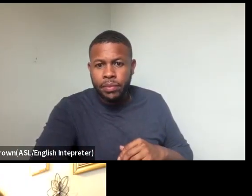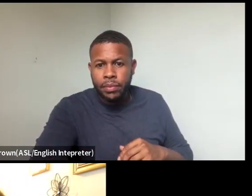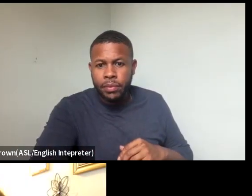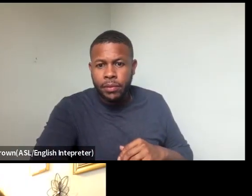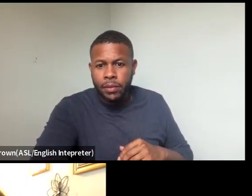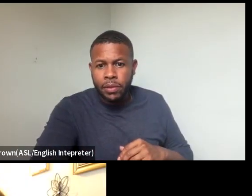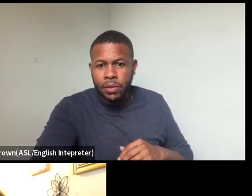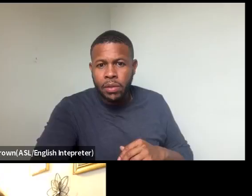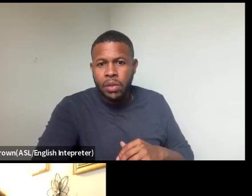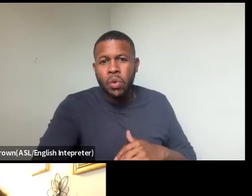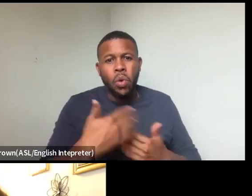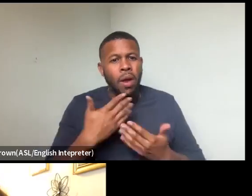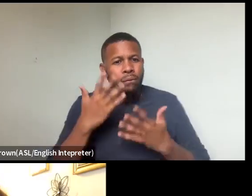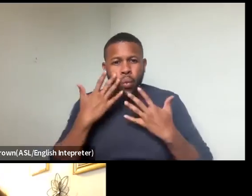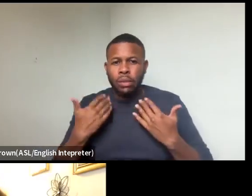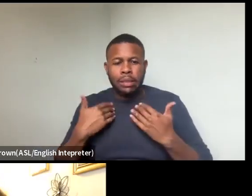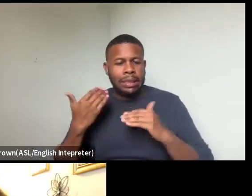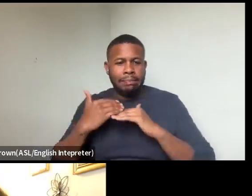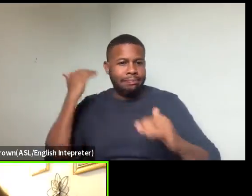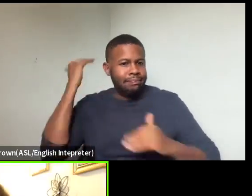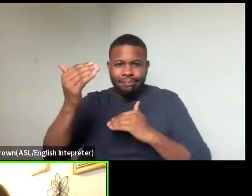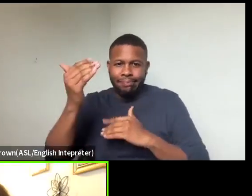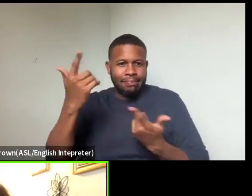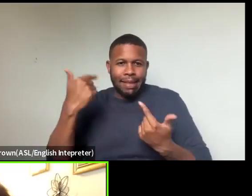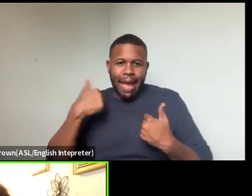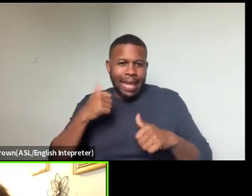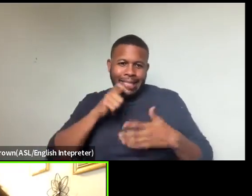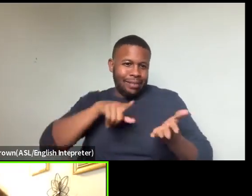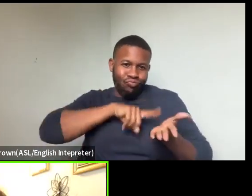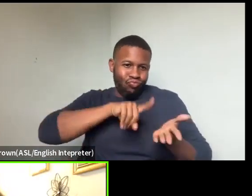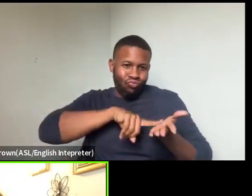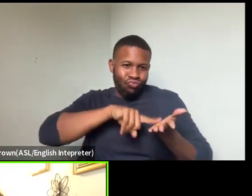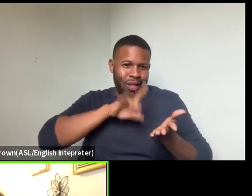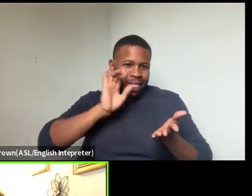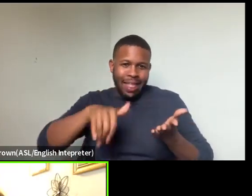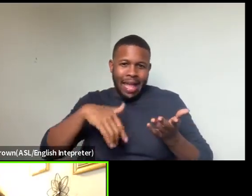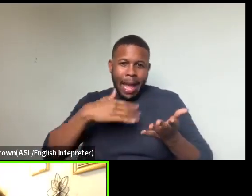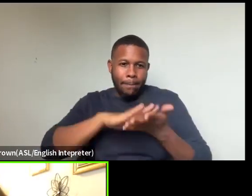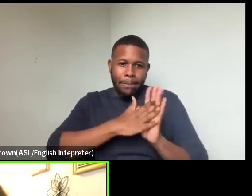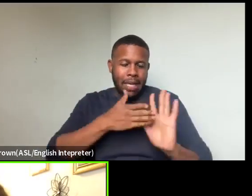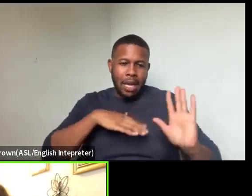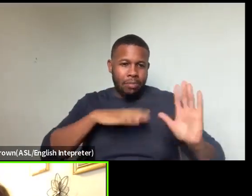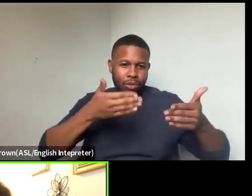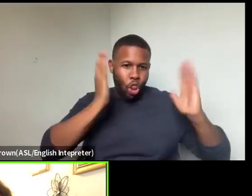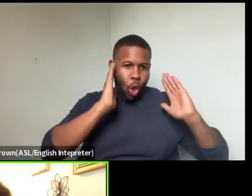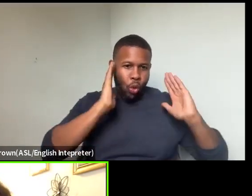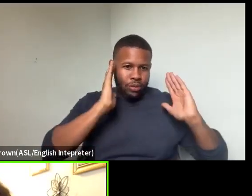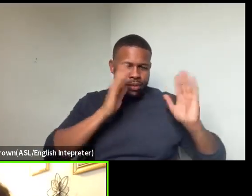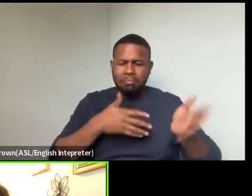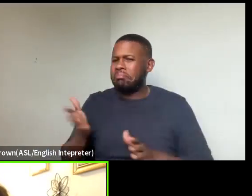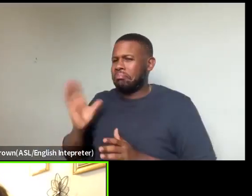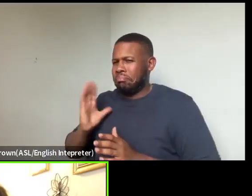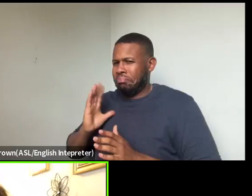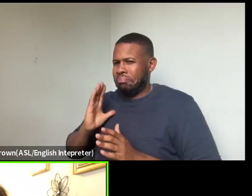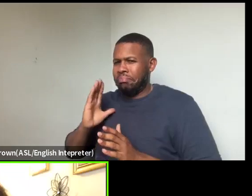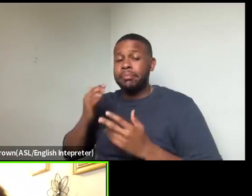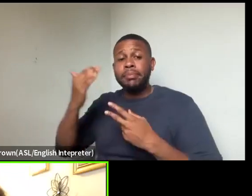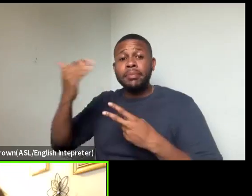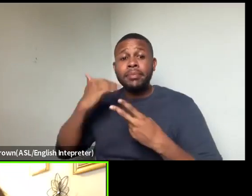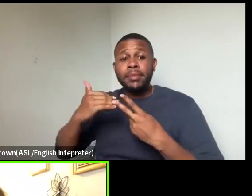Wonderful. The first question is telehealth availability in home and community based waiver program. That is a question that is beyond me.